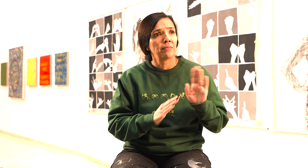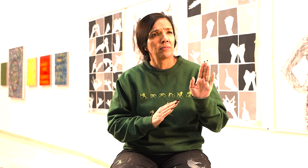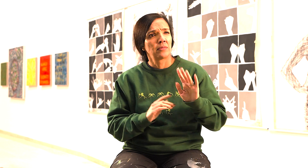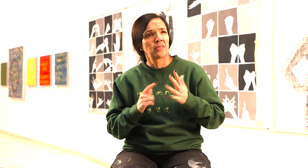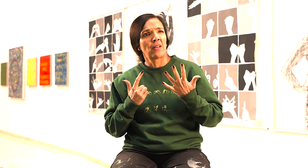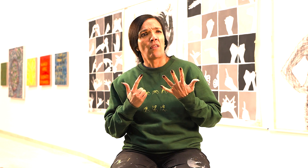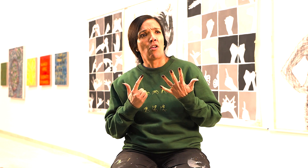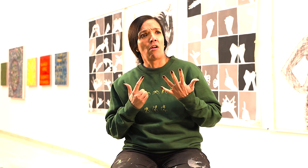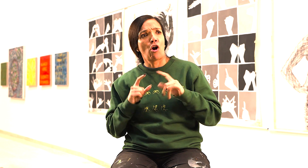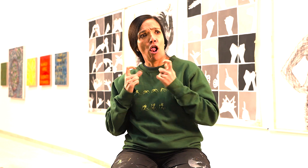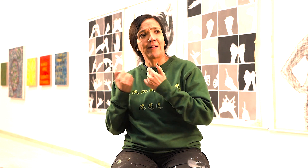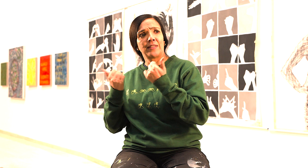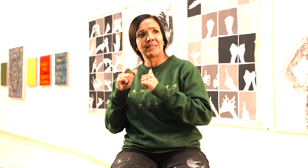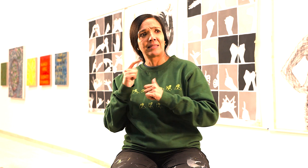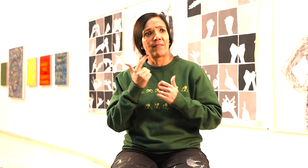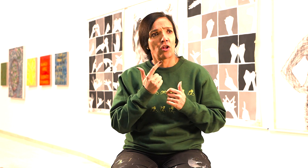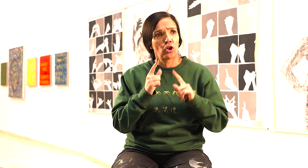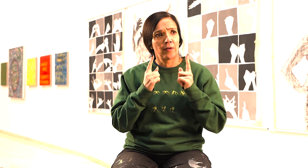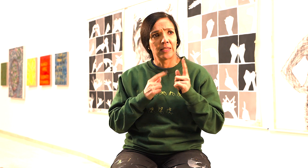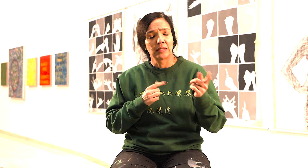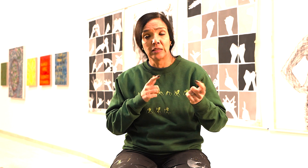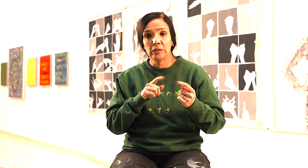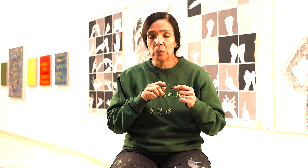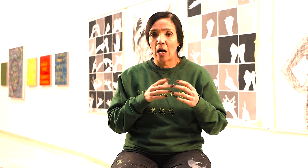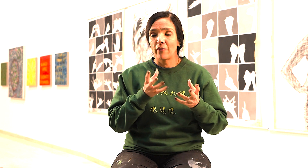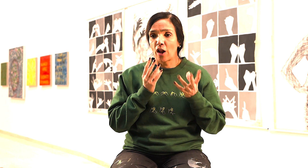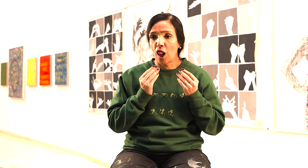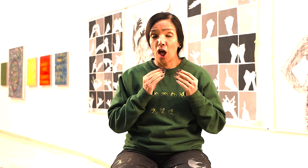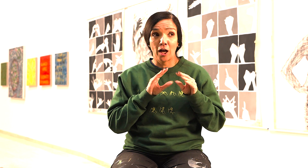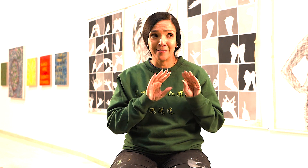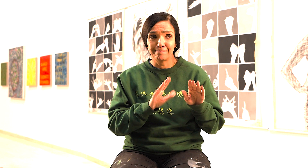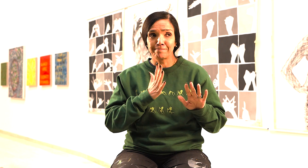and then they wanted me home at 7:00-- university finished at 6:00-- and I would say,